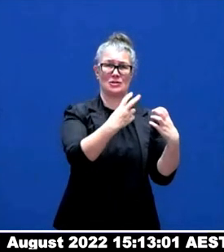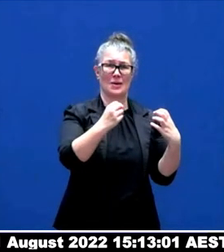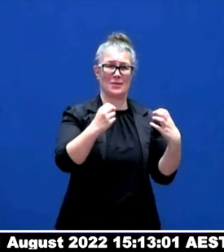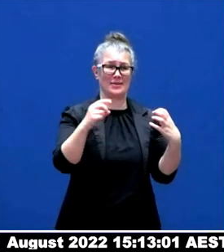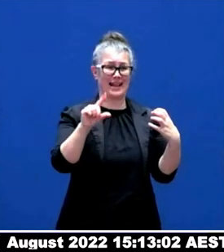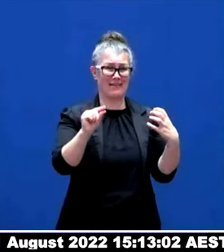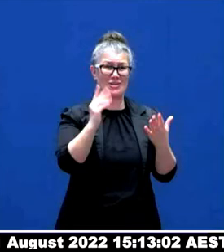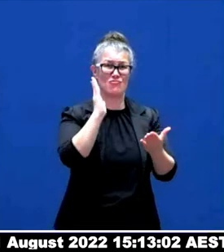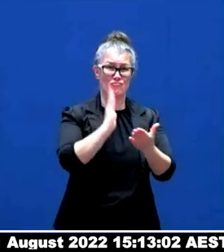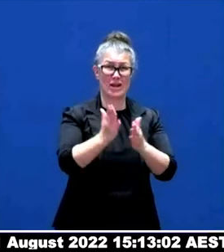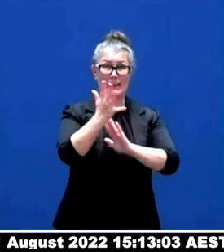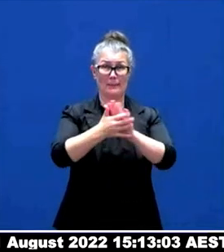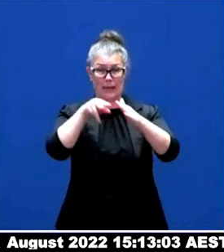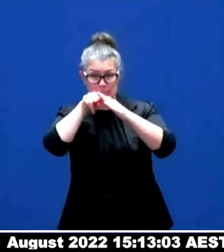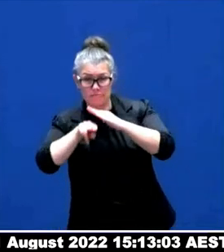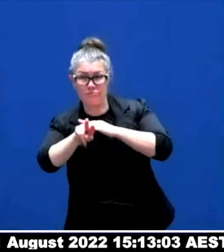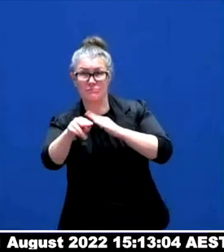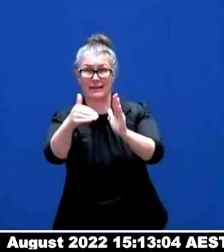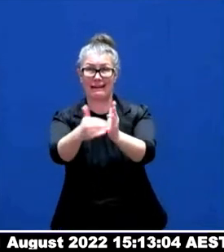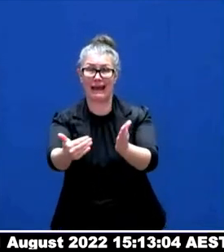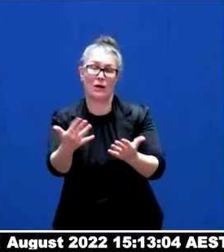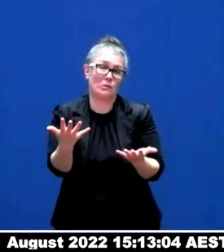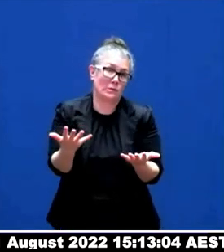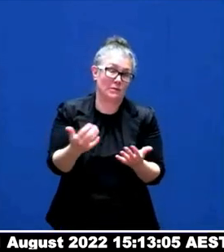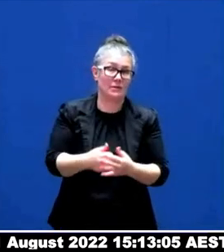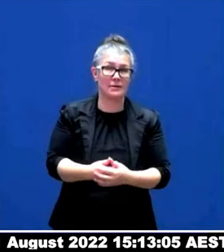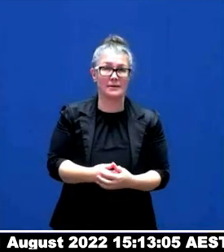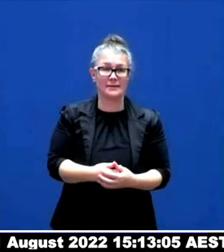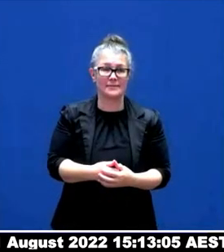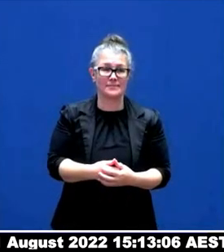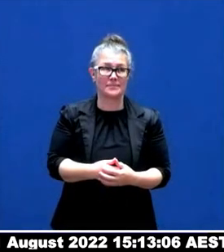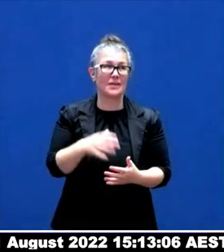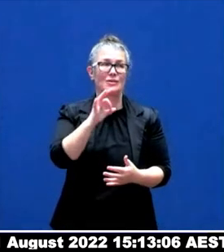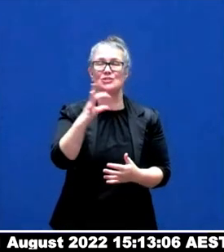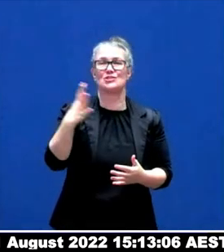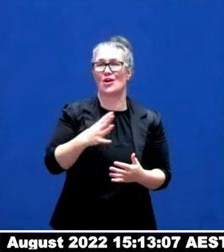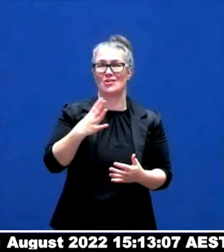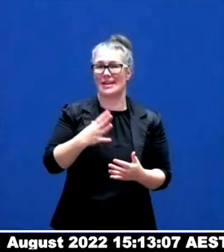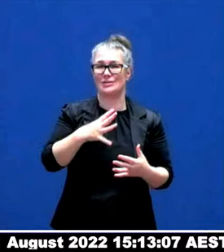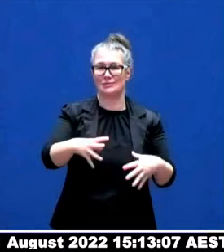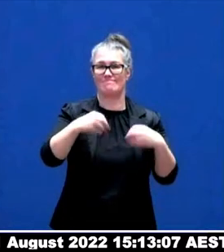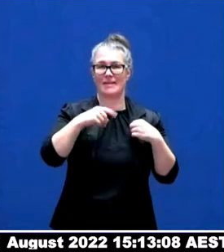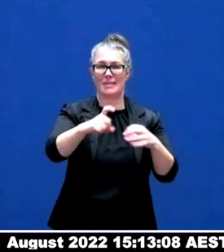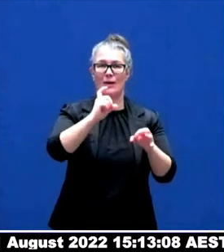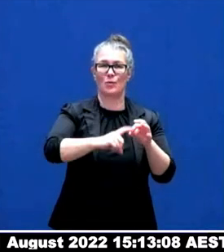We don't need you to take that one on notice. Thank you. MS DOWSETT: I just wanted to see if there was anything further